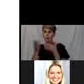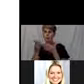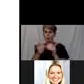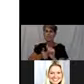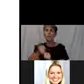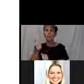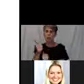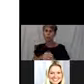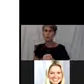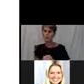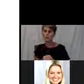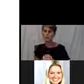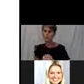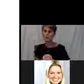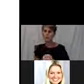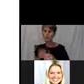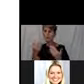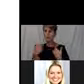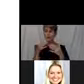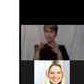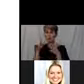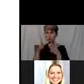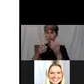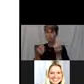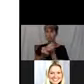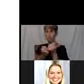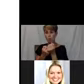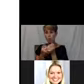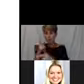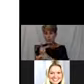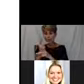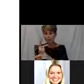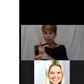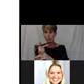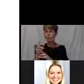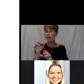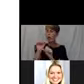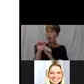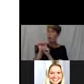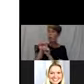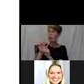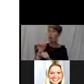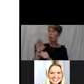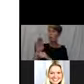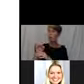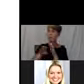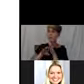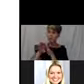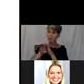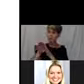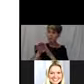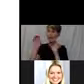We also have a street-based care workforce development and education curriculum.